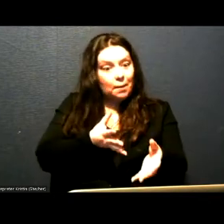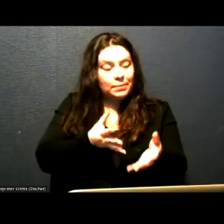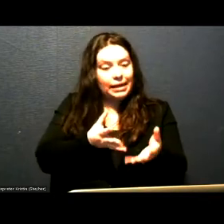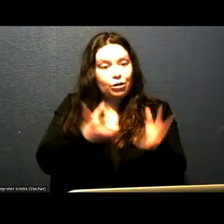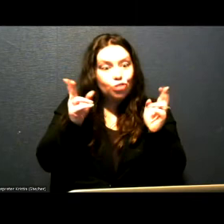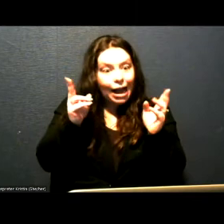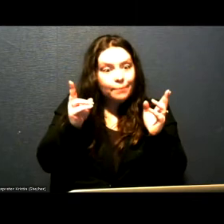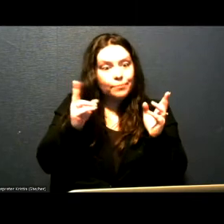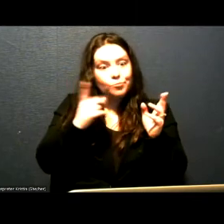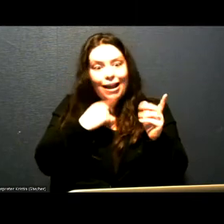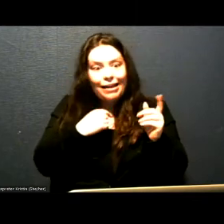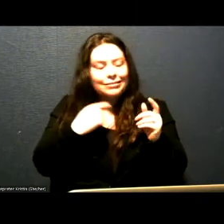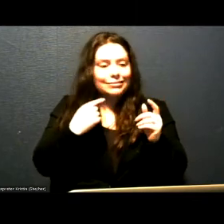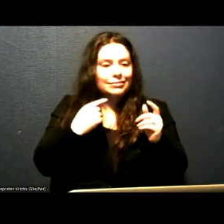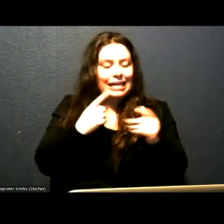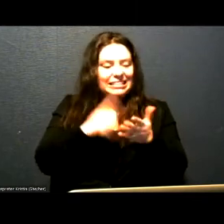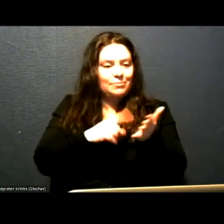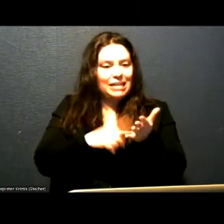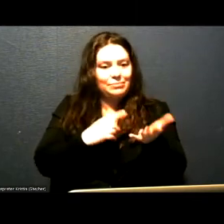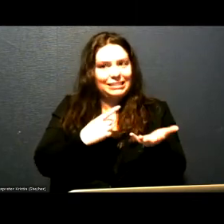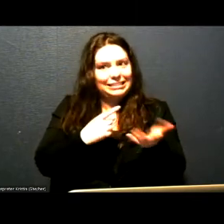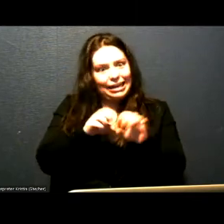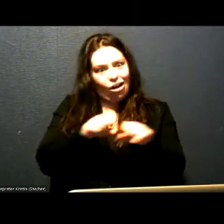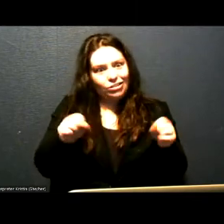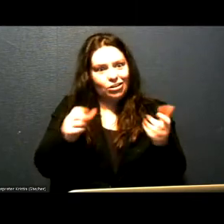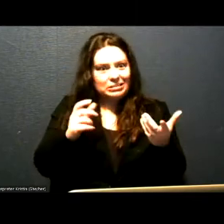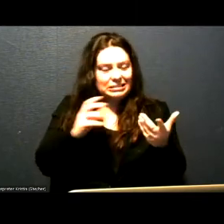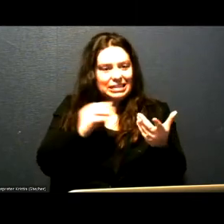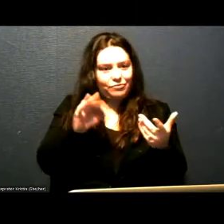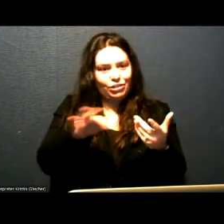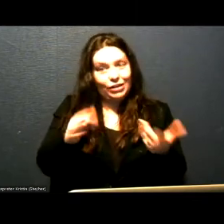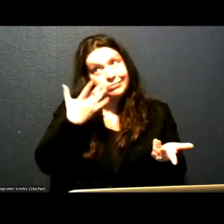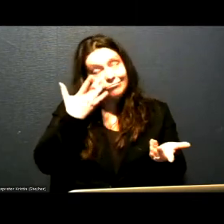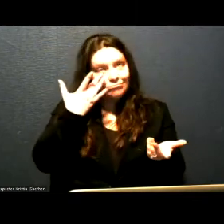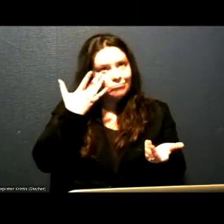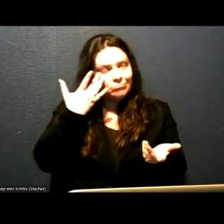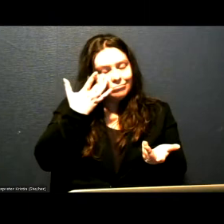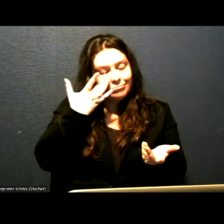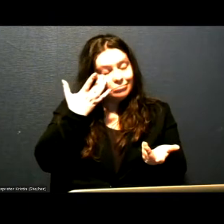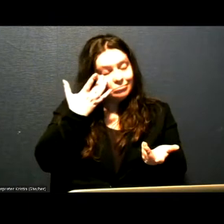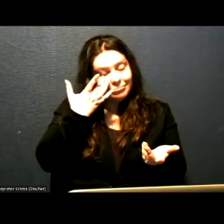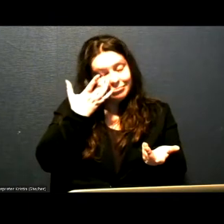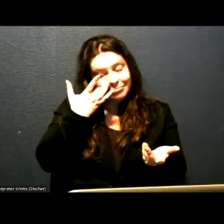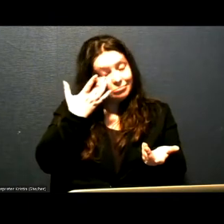trying to help, help the gulls by not letting them get your french fries. >>Erika: I’ve never heard somebody describe